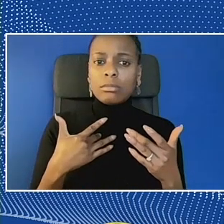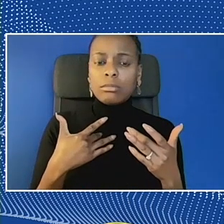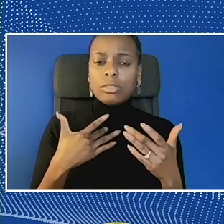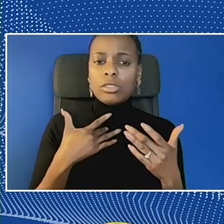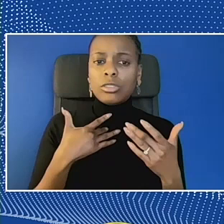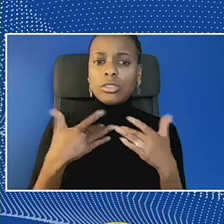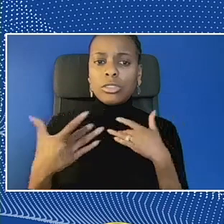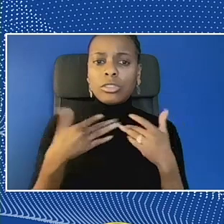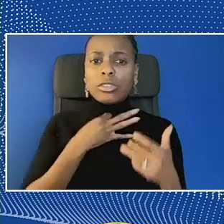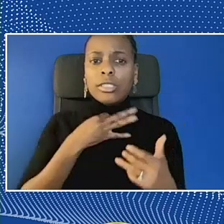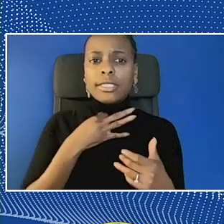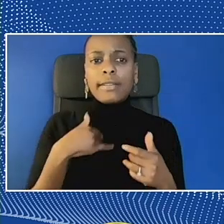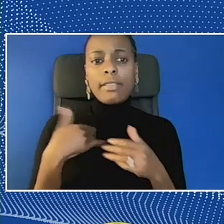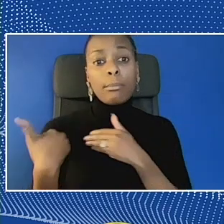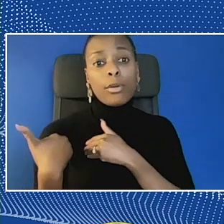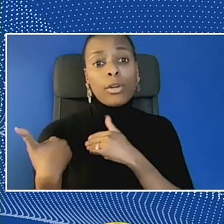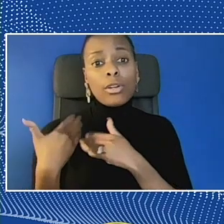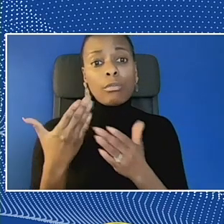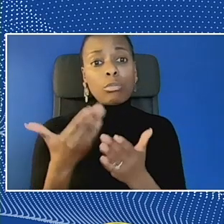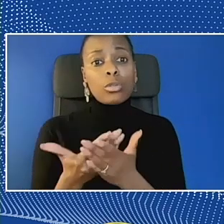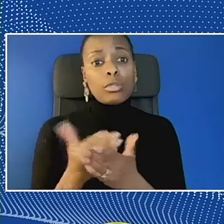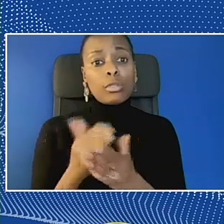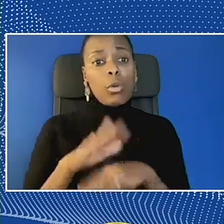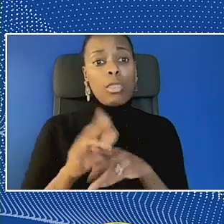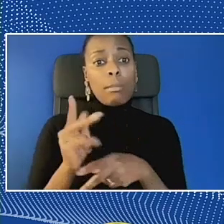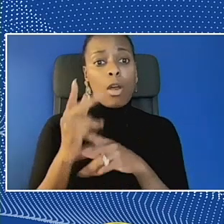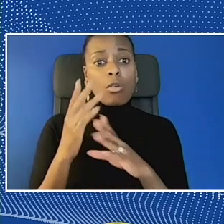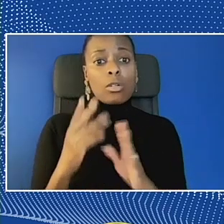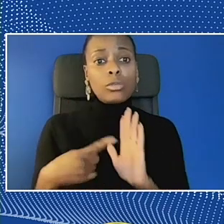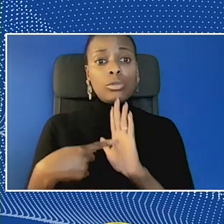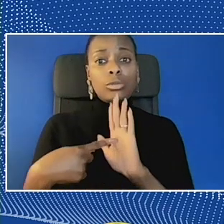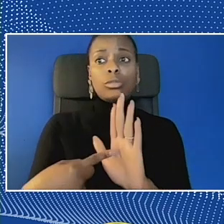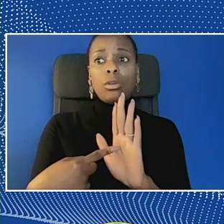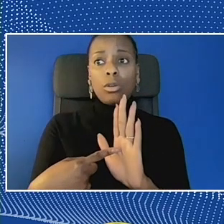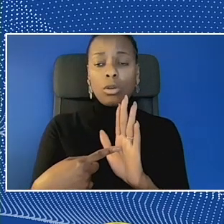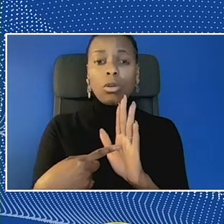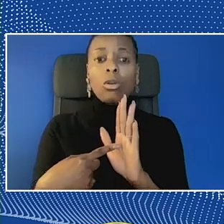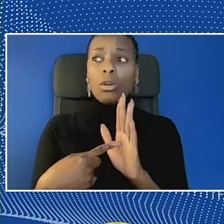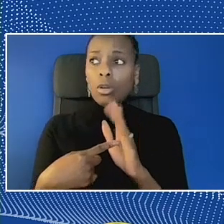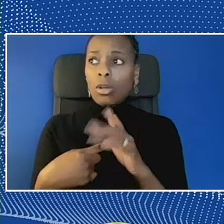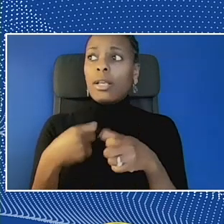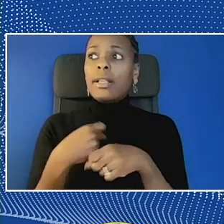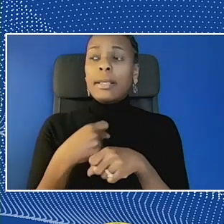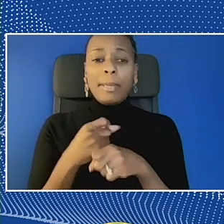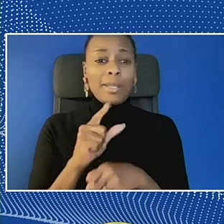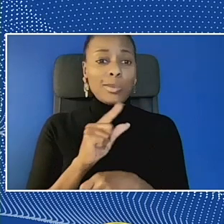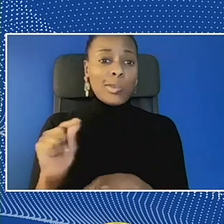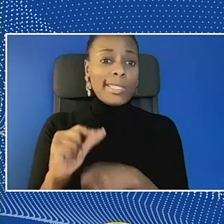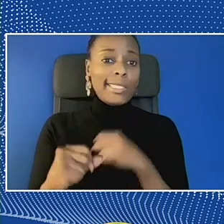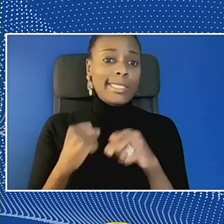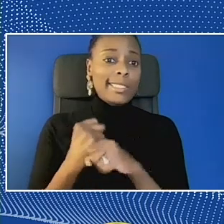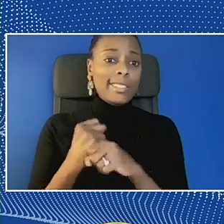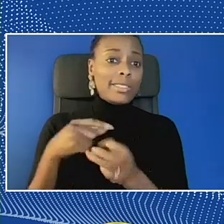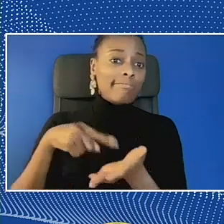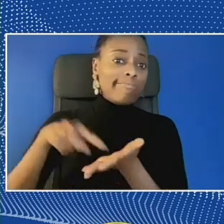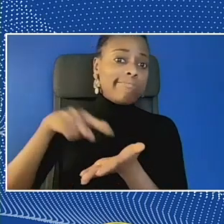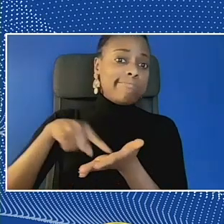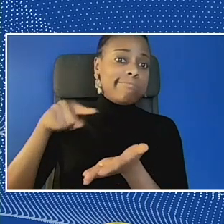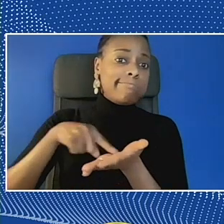the borrower to show that they had made, you know, 20 years of payments when they